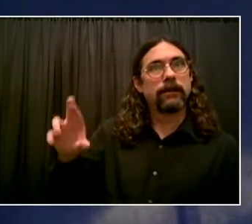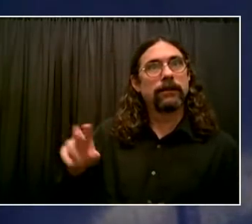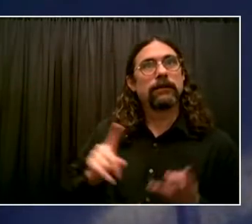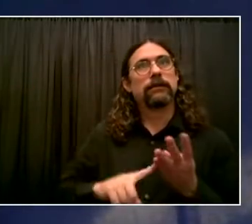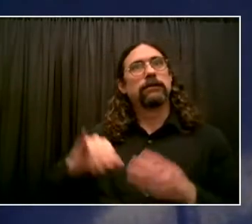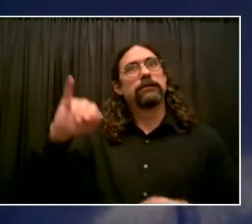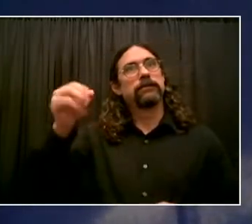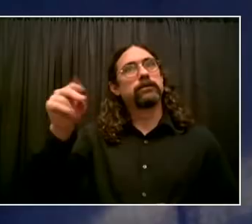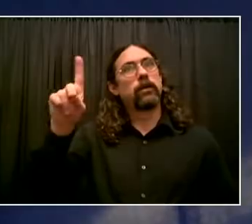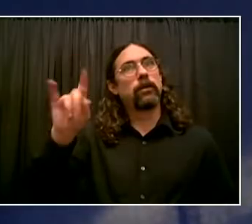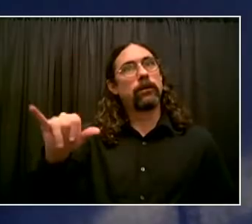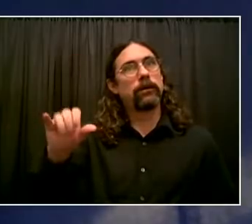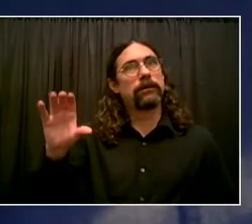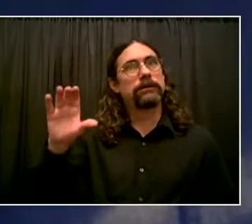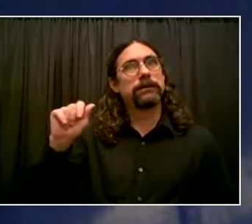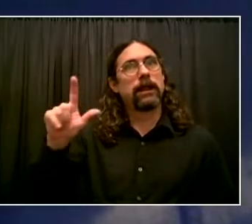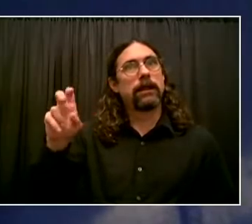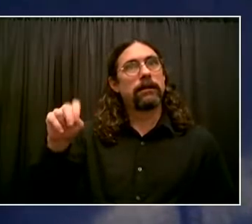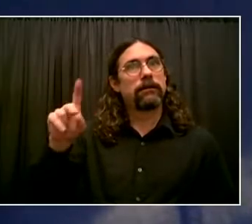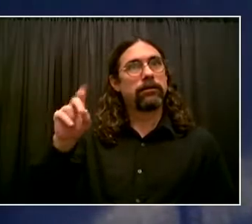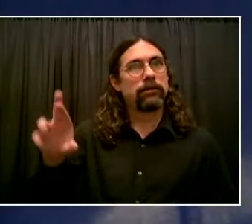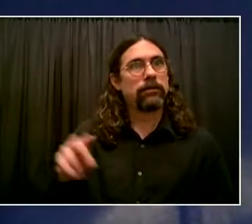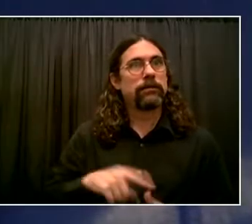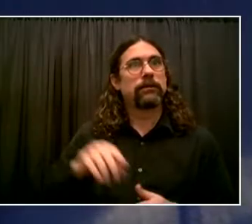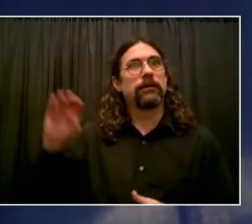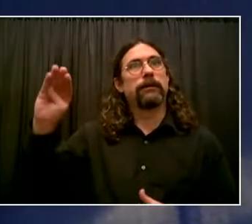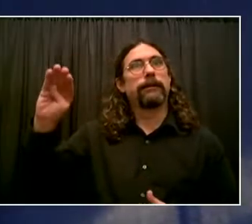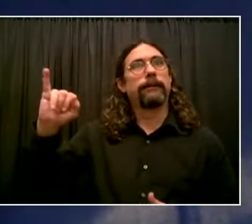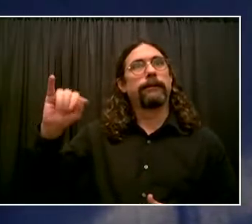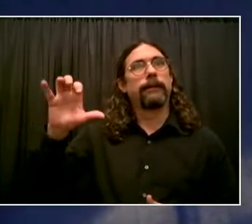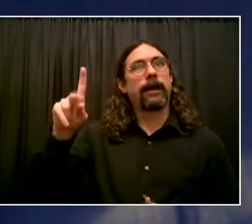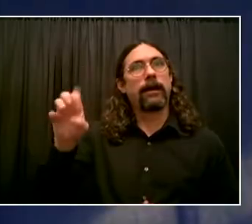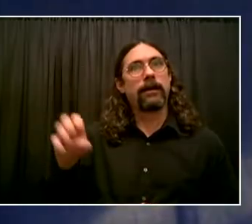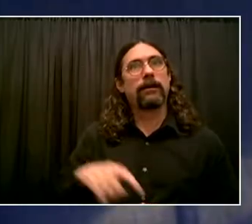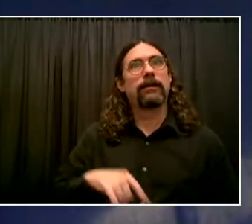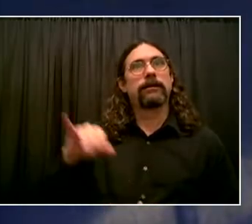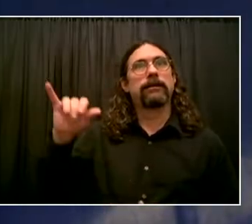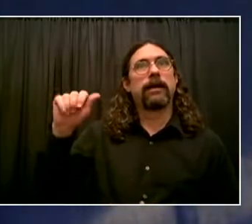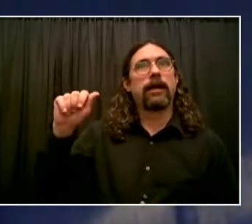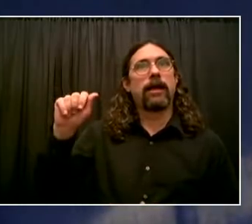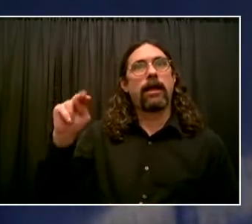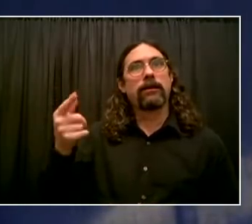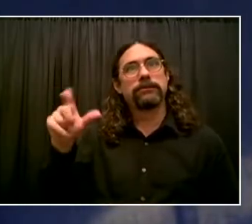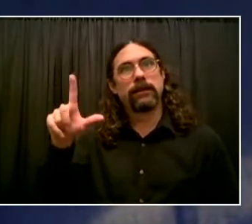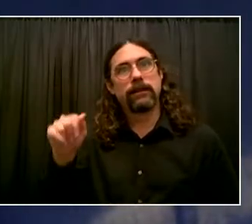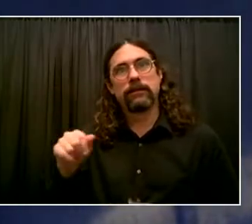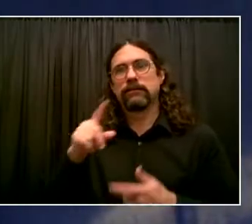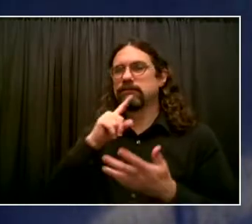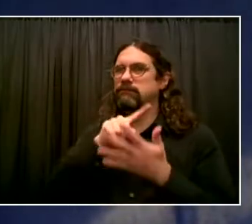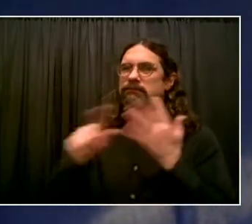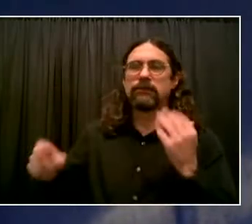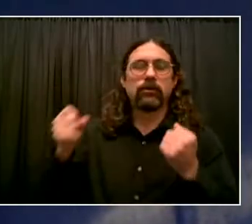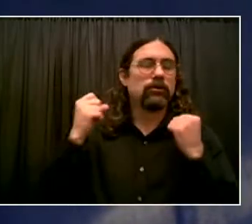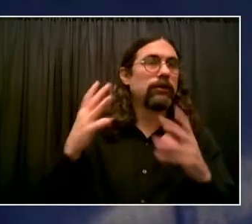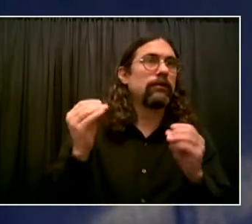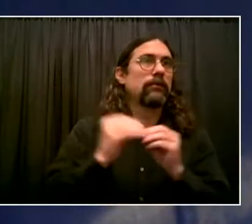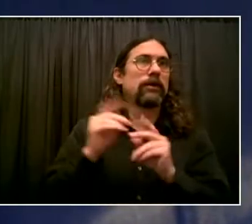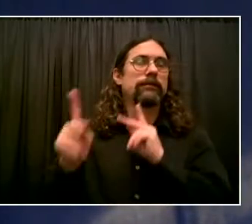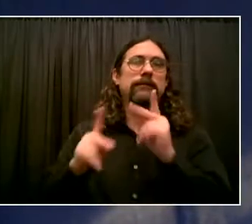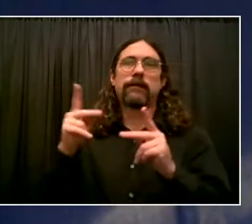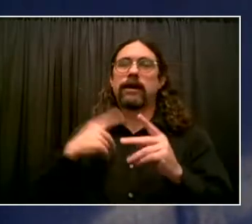LINCOLN WHO